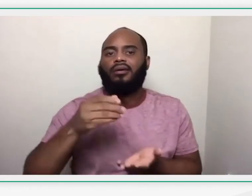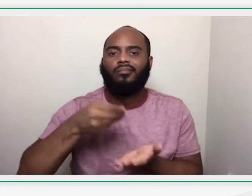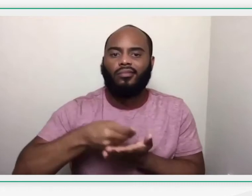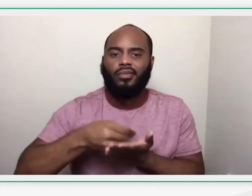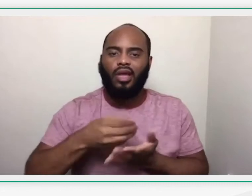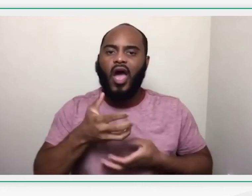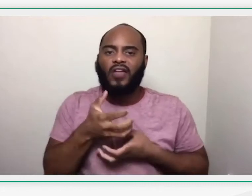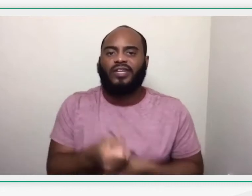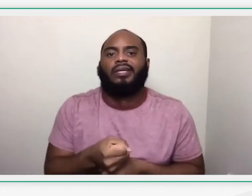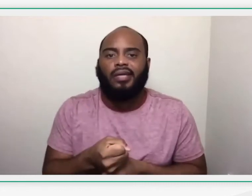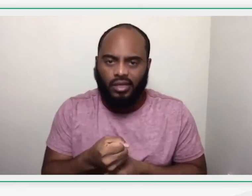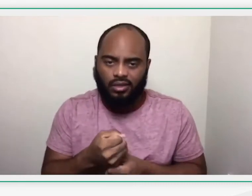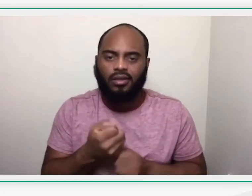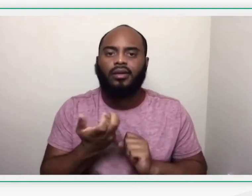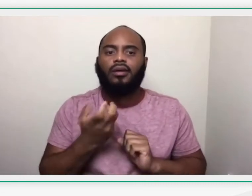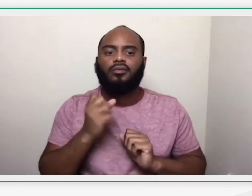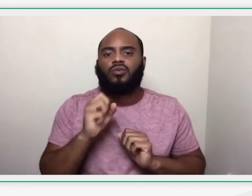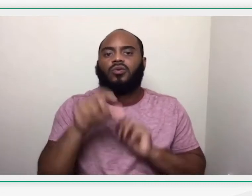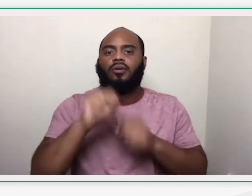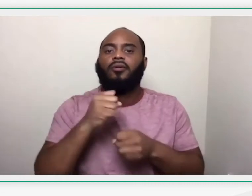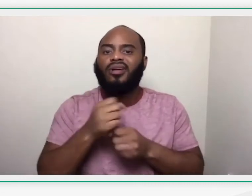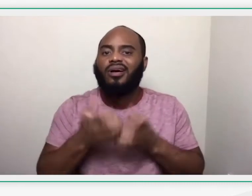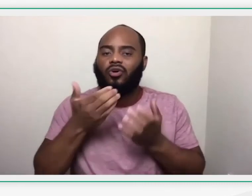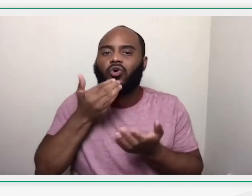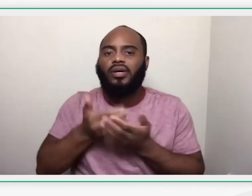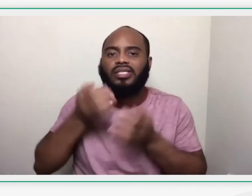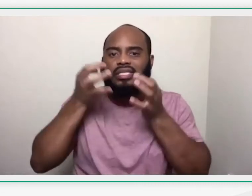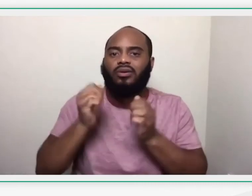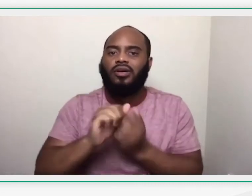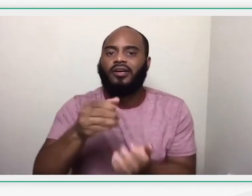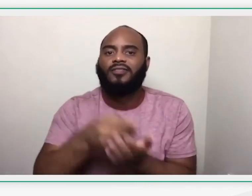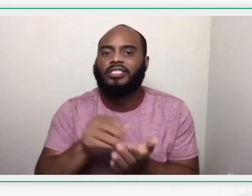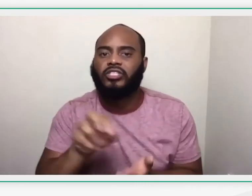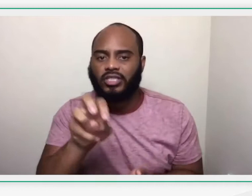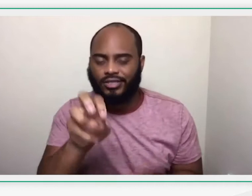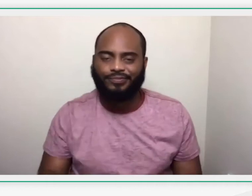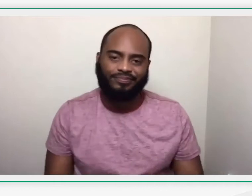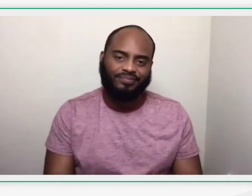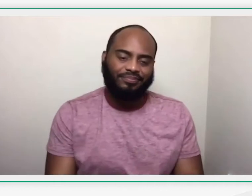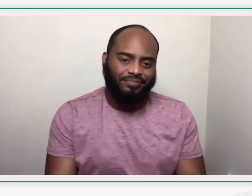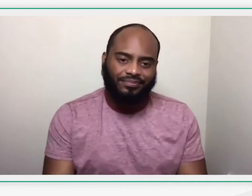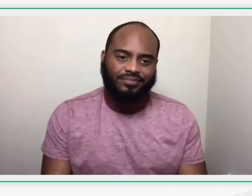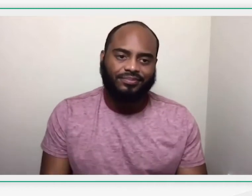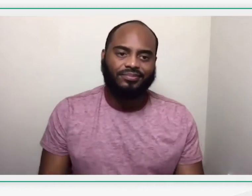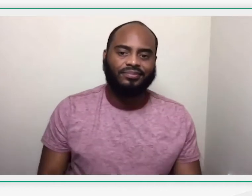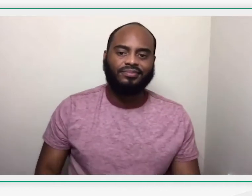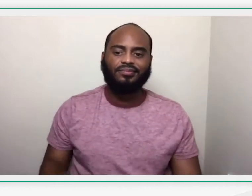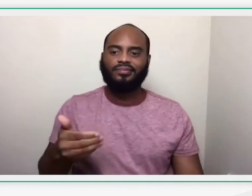And the overall goal is to build your credit confidence, so that you can feel confident on your financial journey.